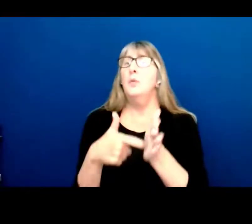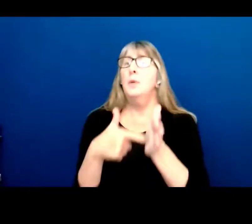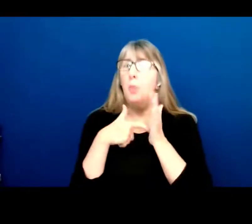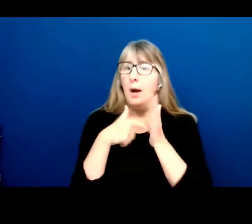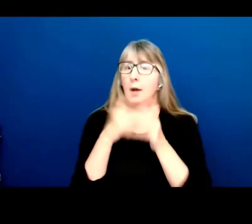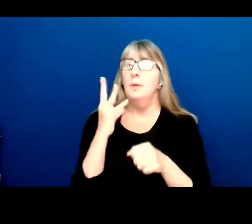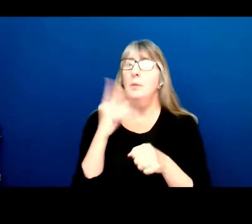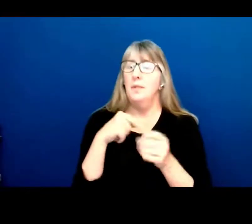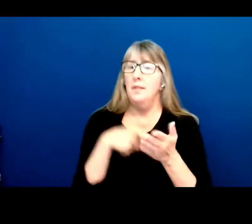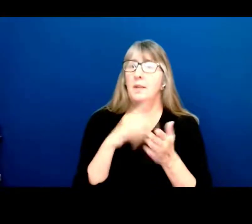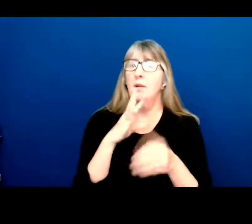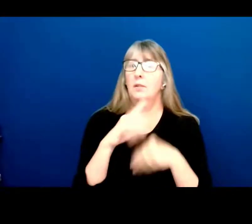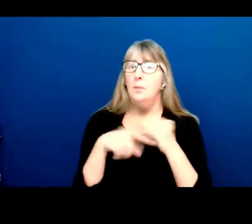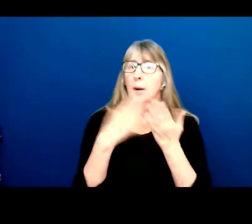of identified FCOIs.